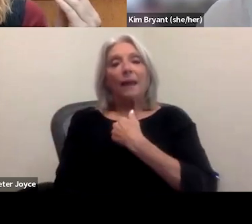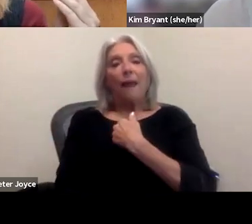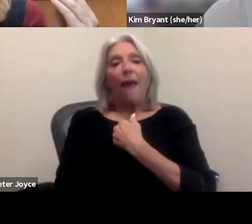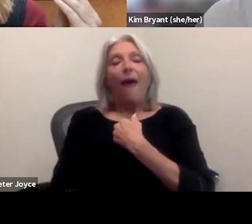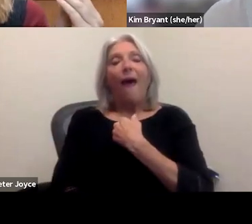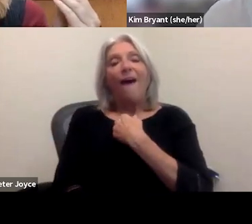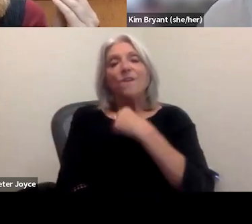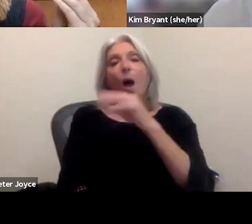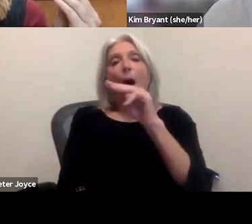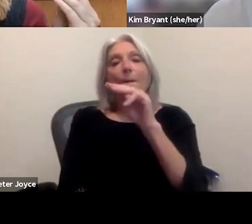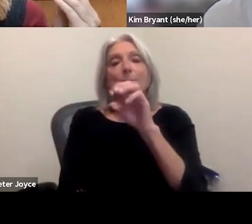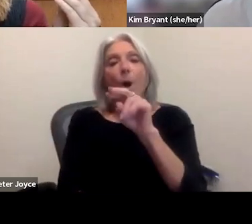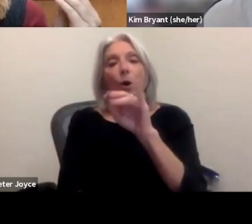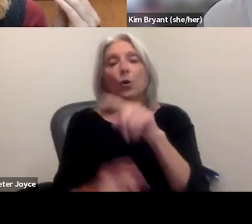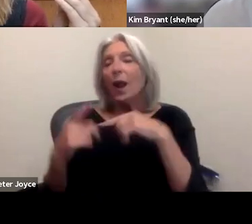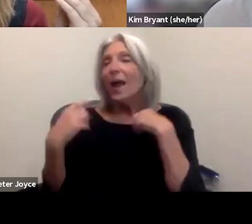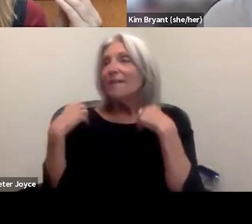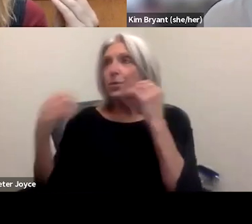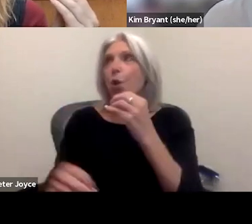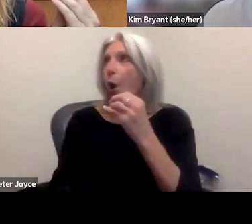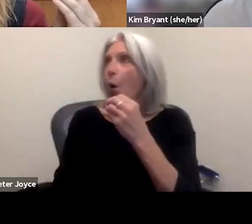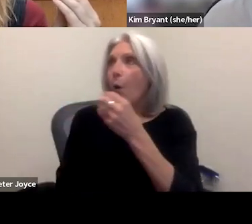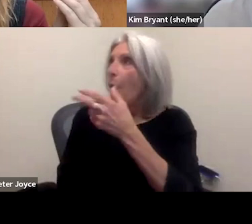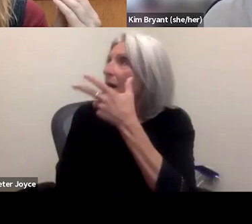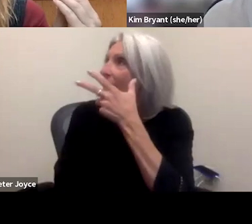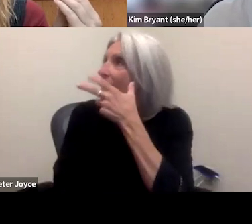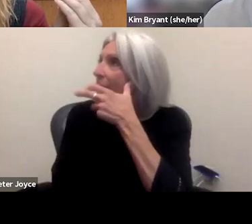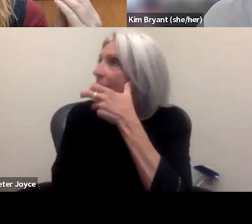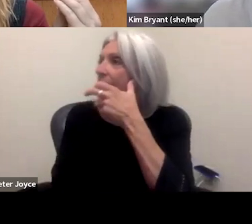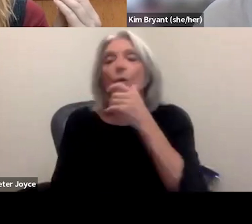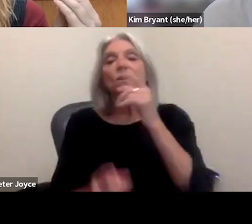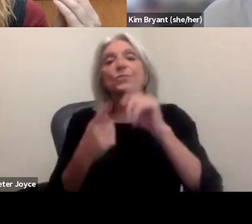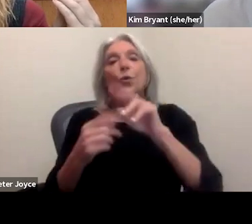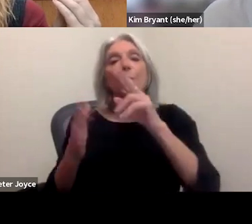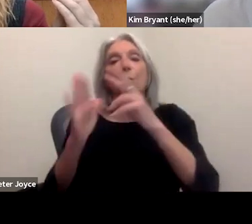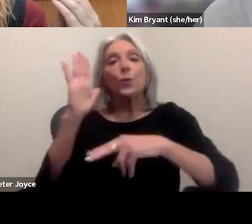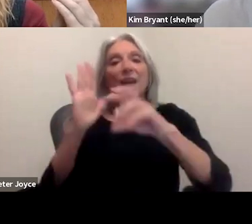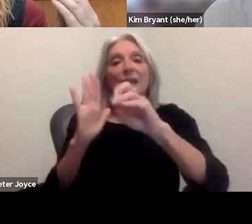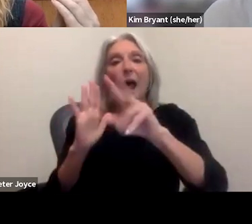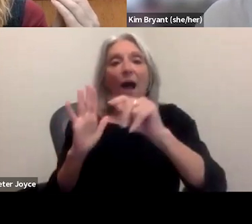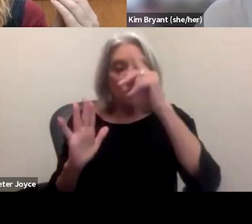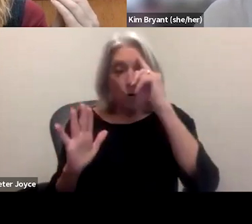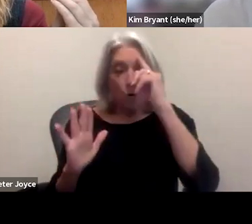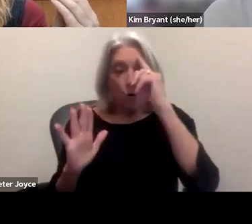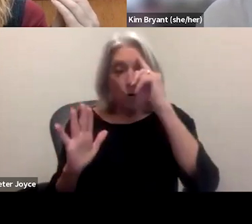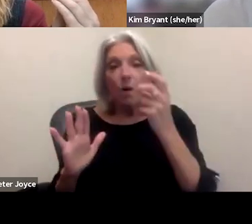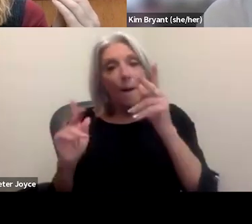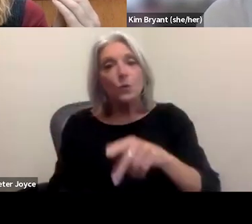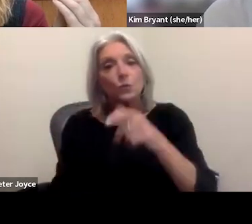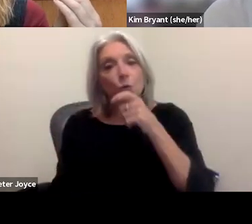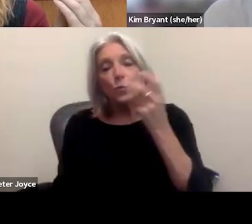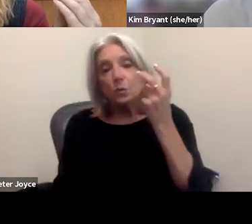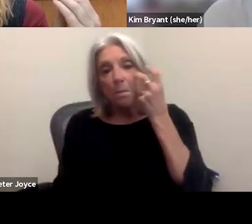Do you know what a common complication of diabetes is?